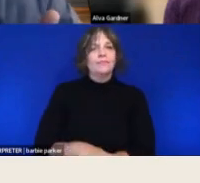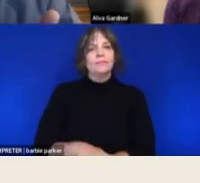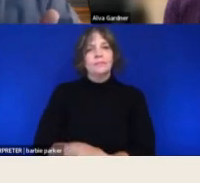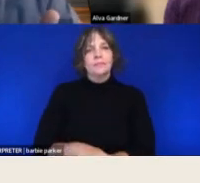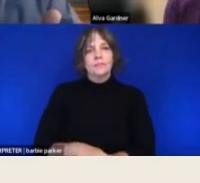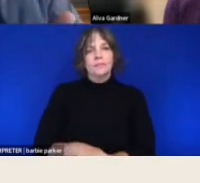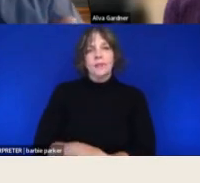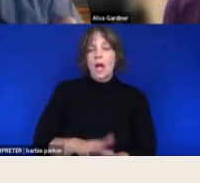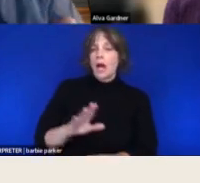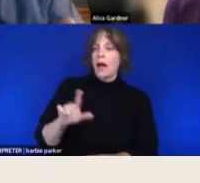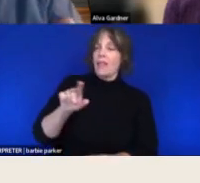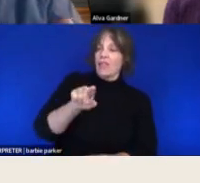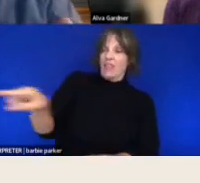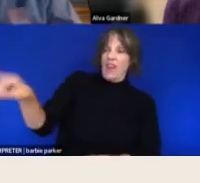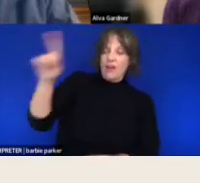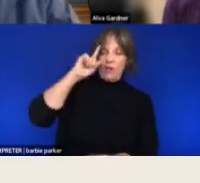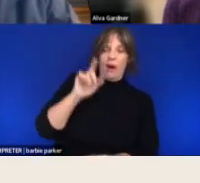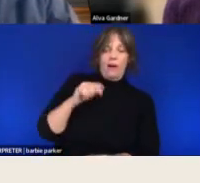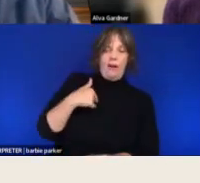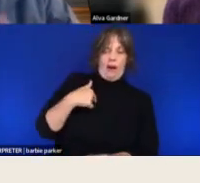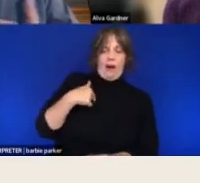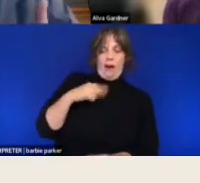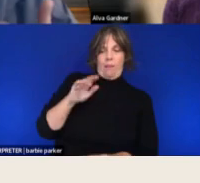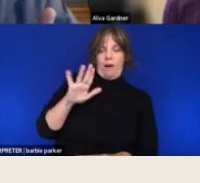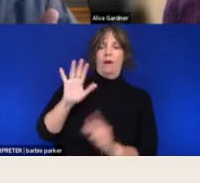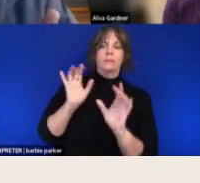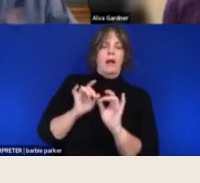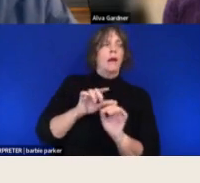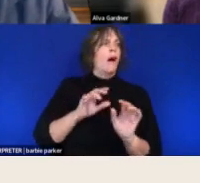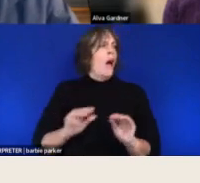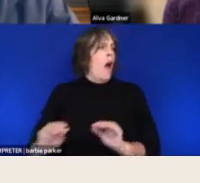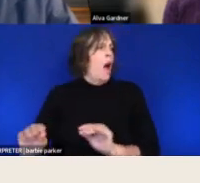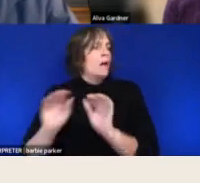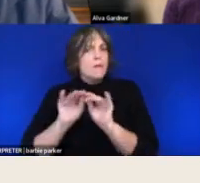never even thought of, you know, so to address that, we actually